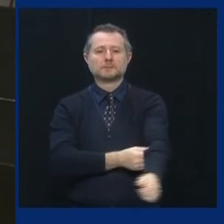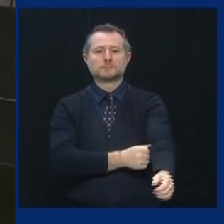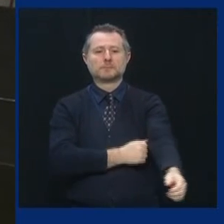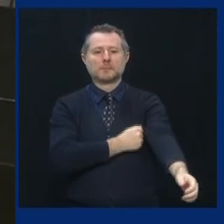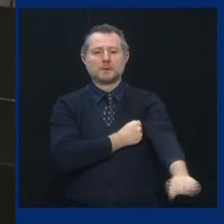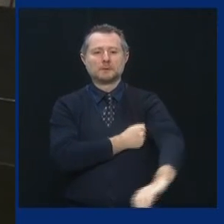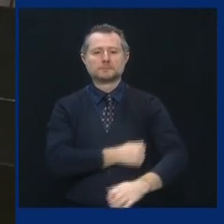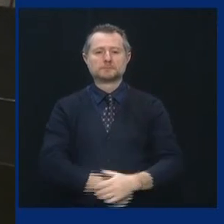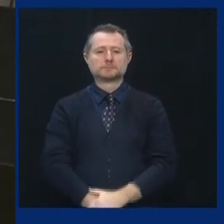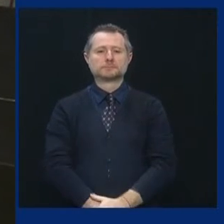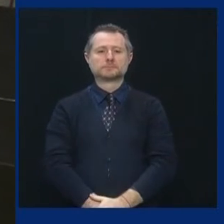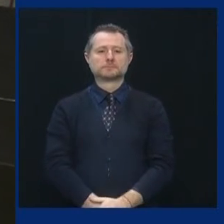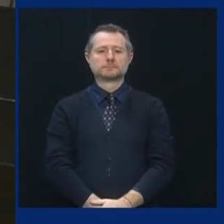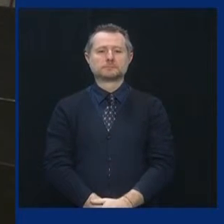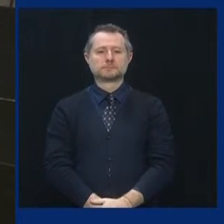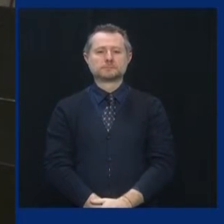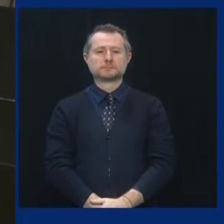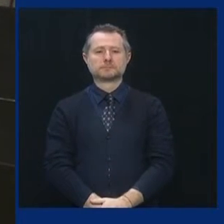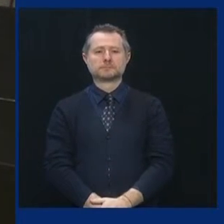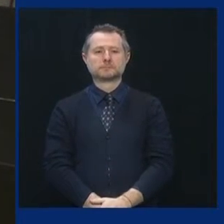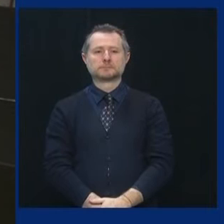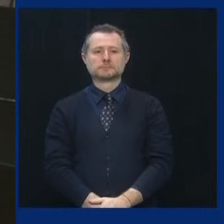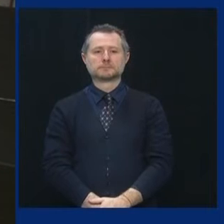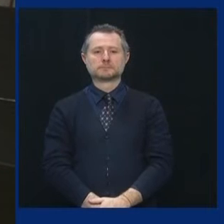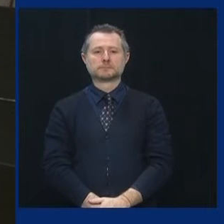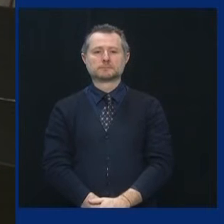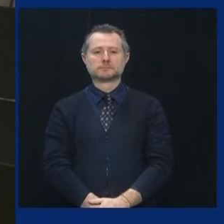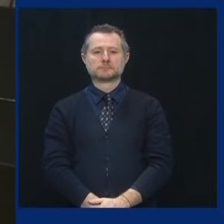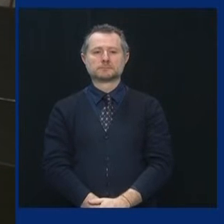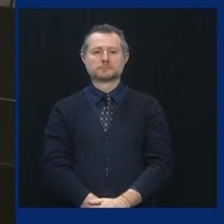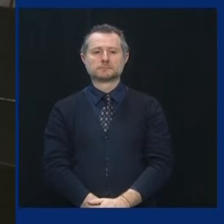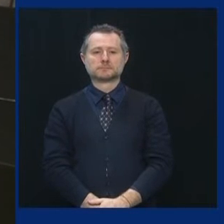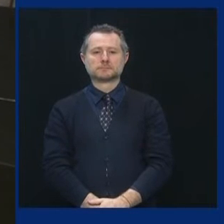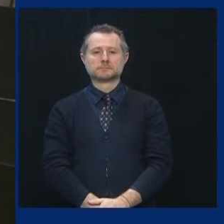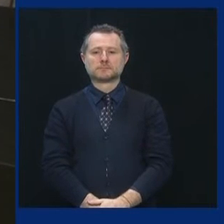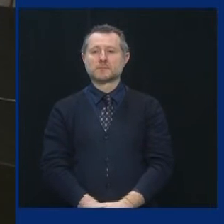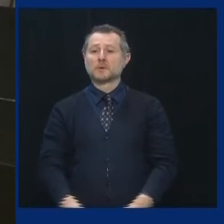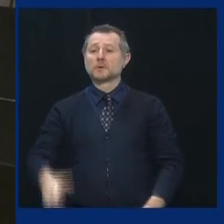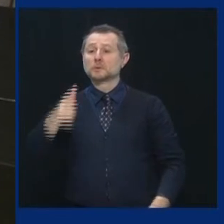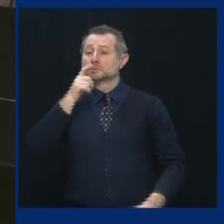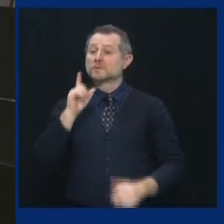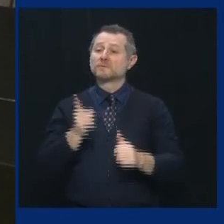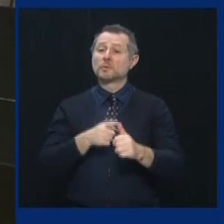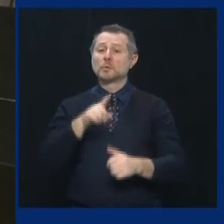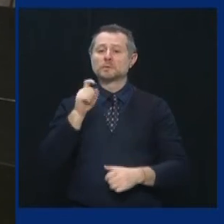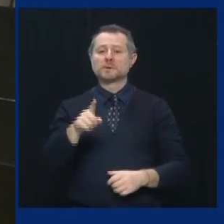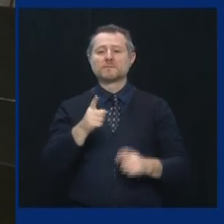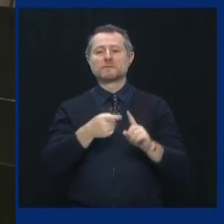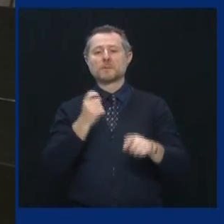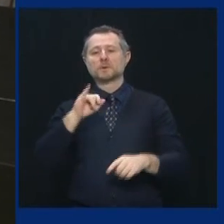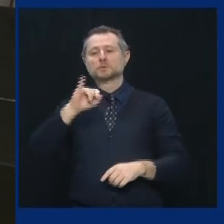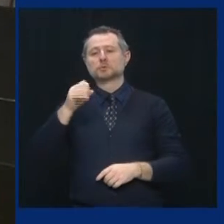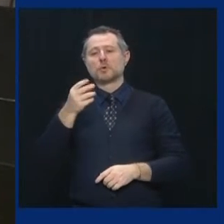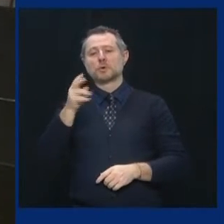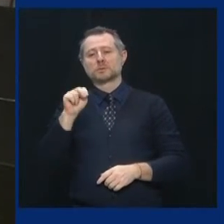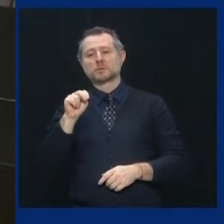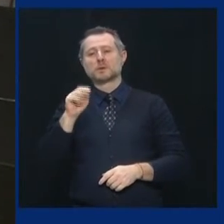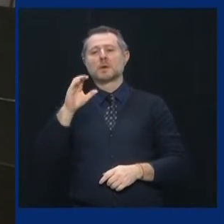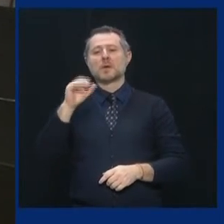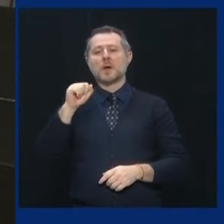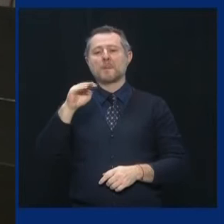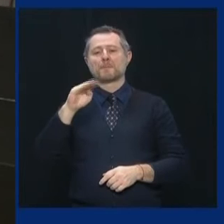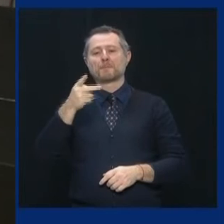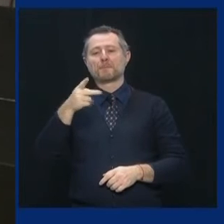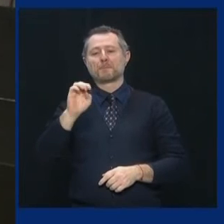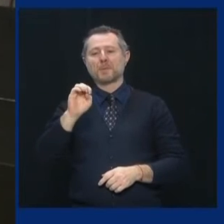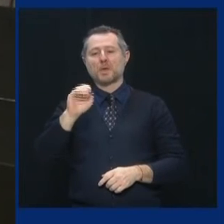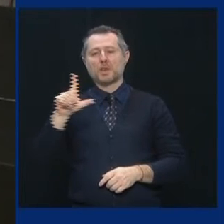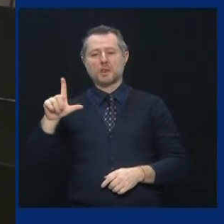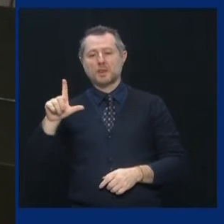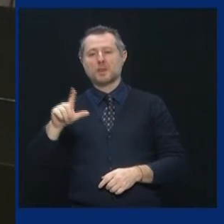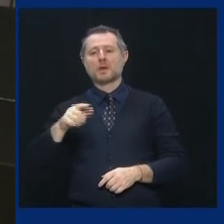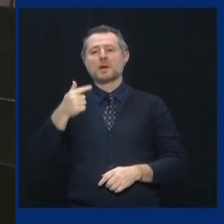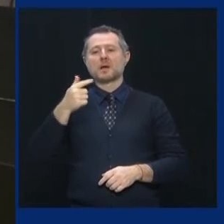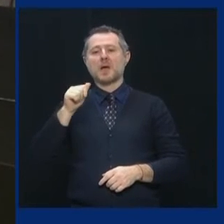COMPILE THE Q&A ROSTER.